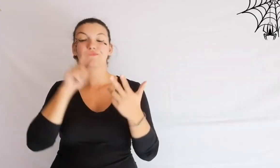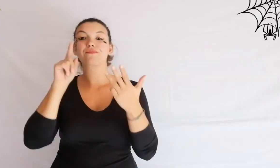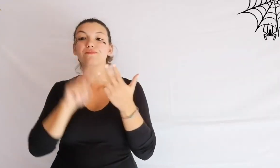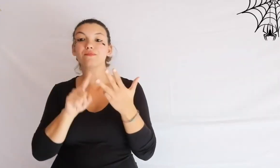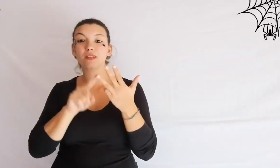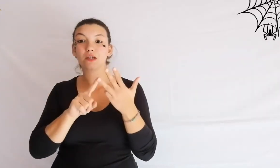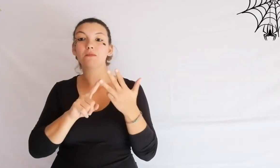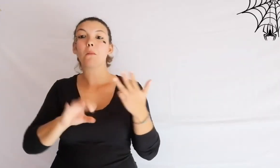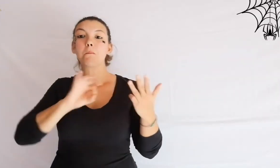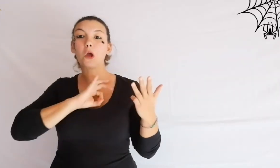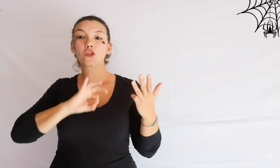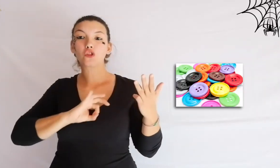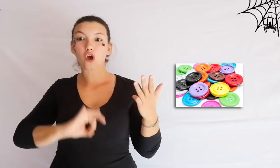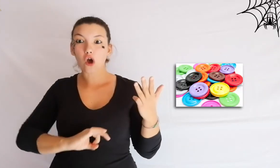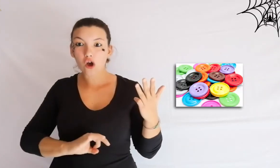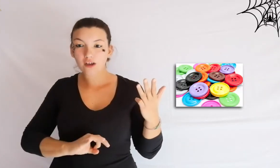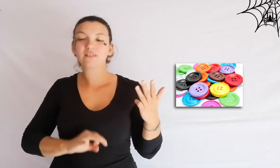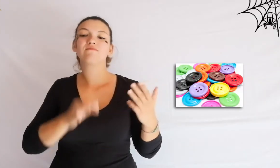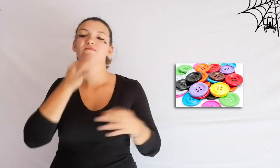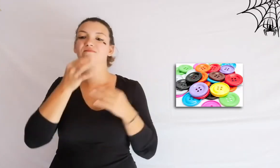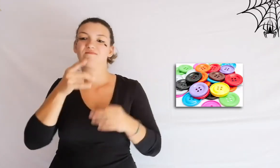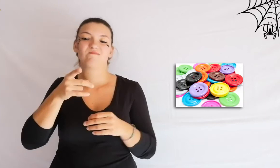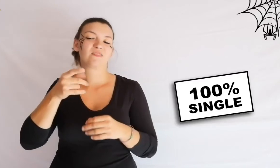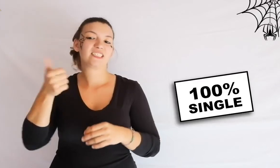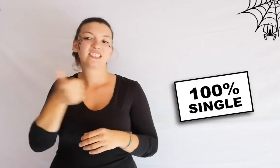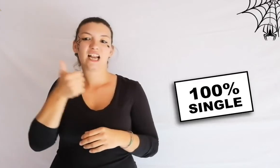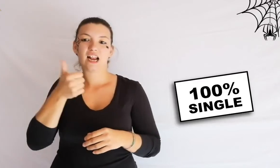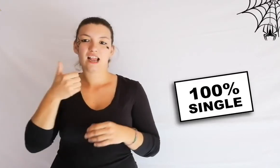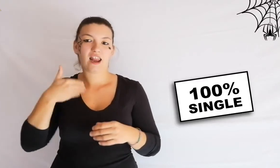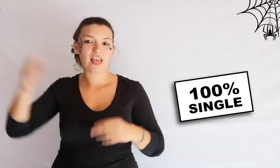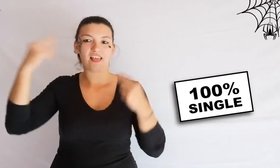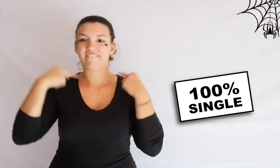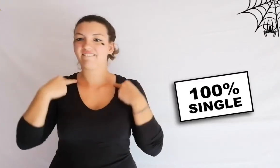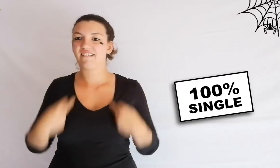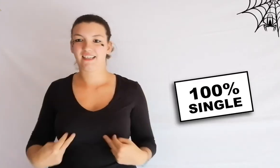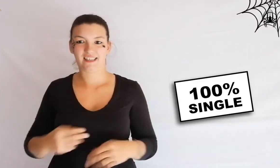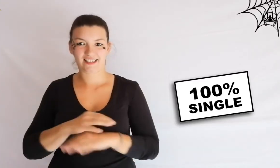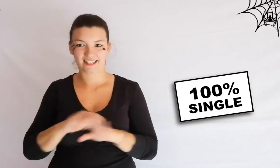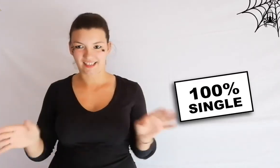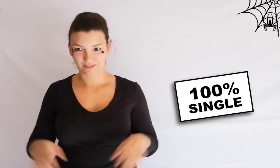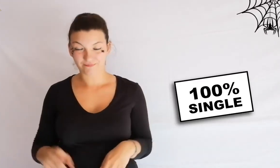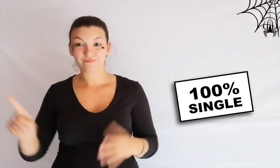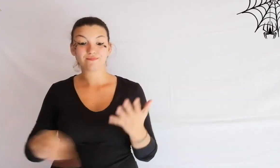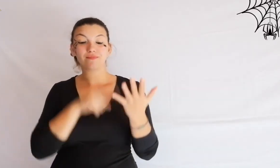finding a button you will be single for life,